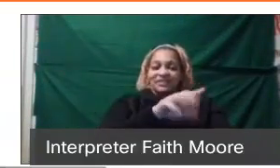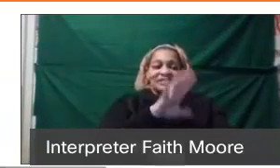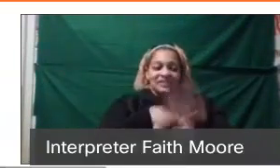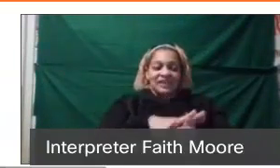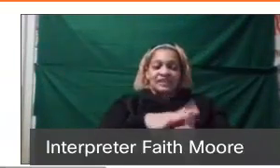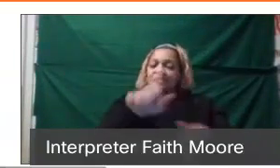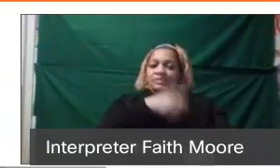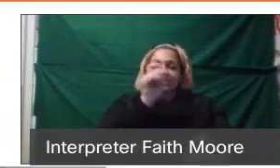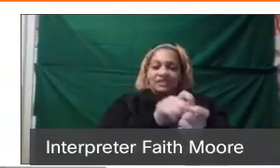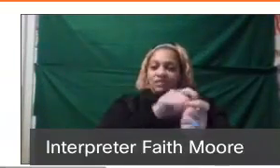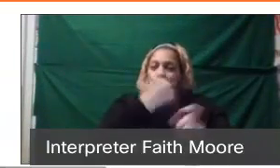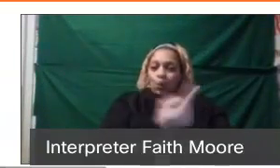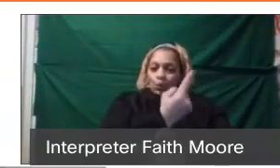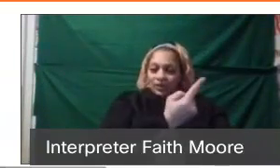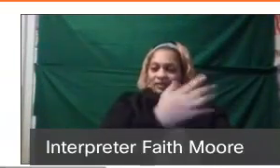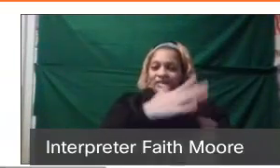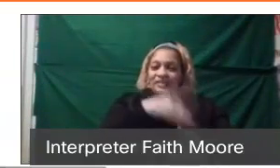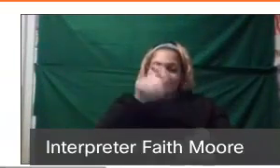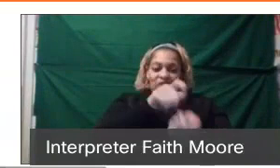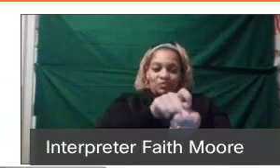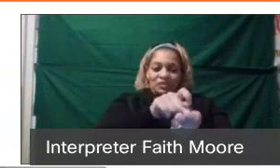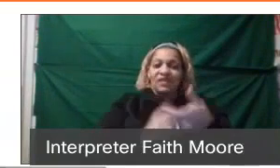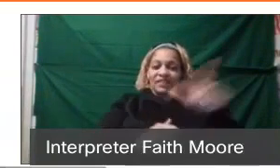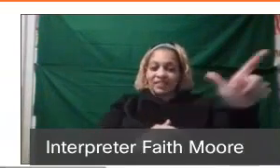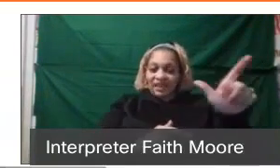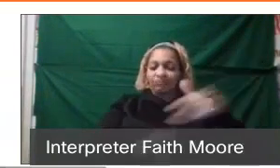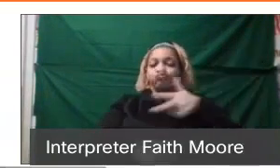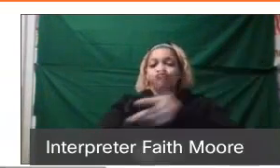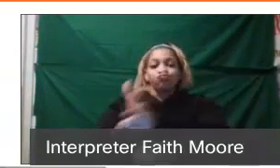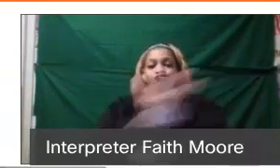Left turn lane and then basically a red arrow and when that arrow was red.